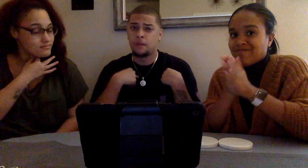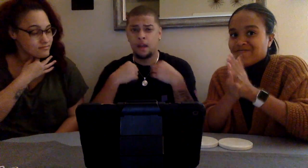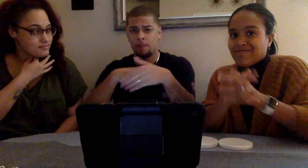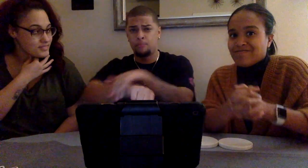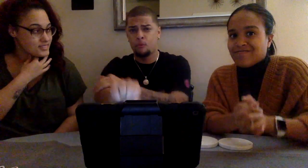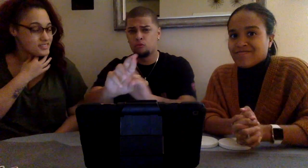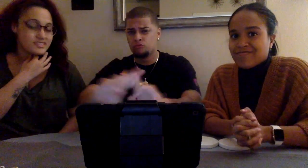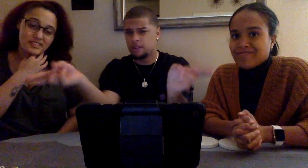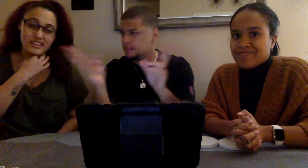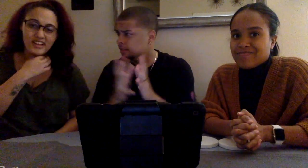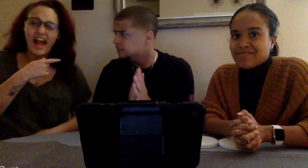Dante: I was born ready!